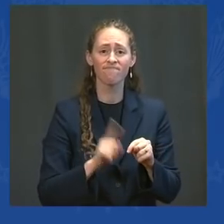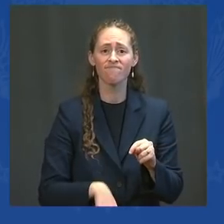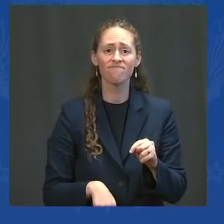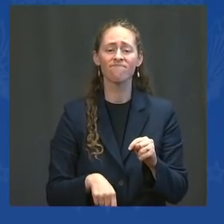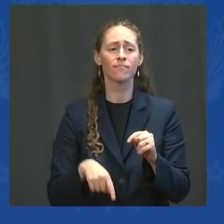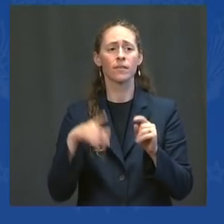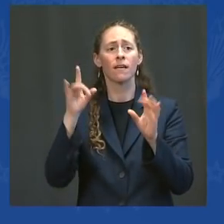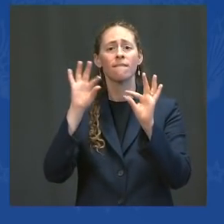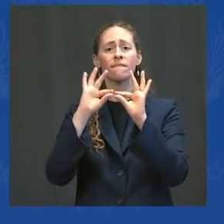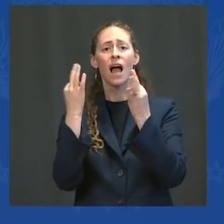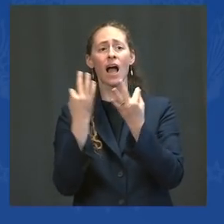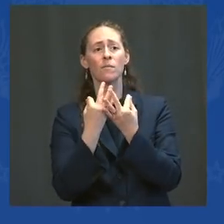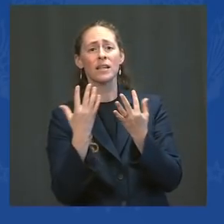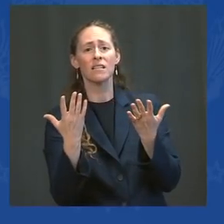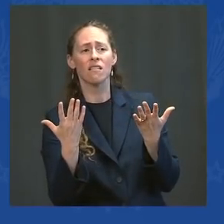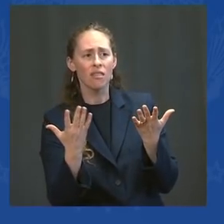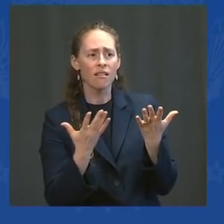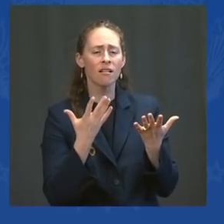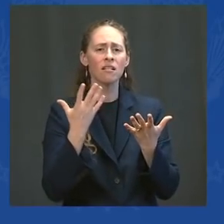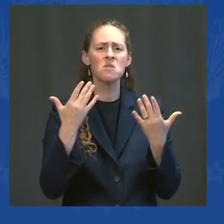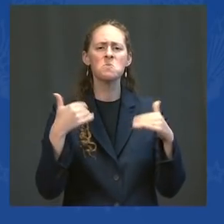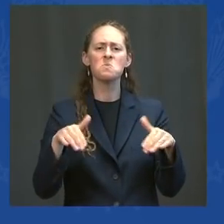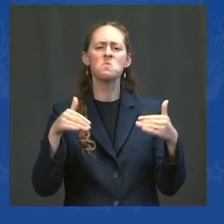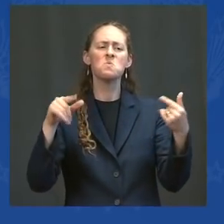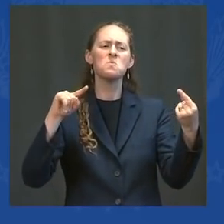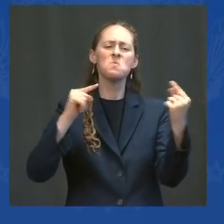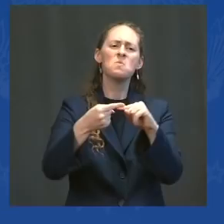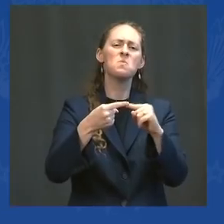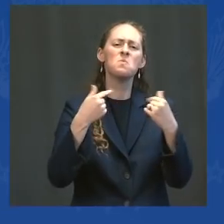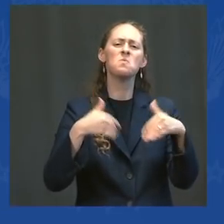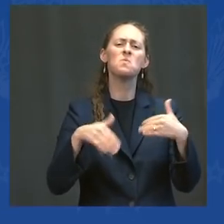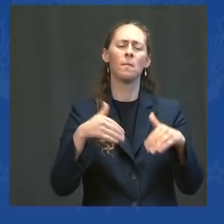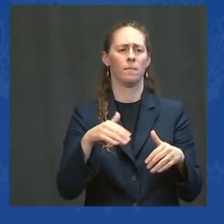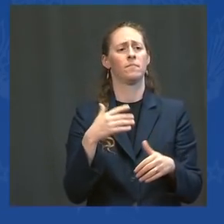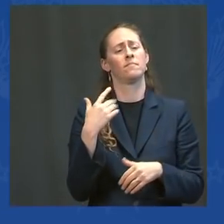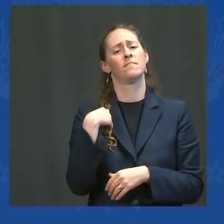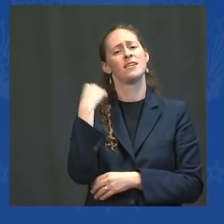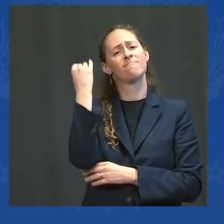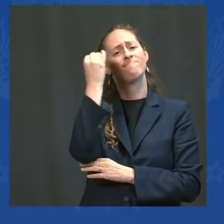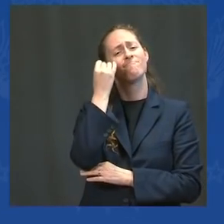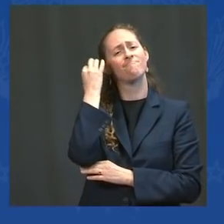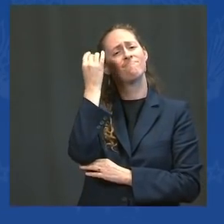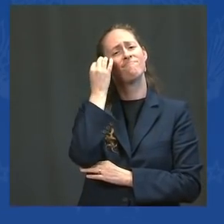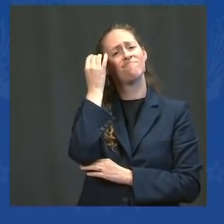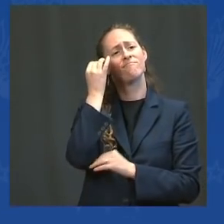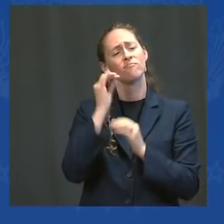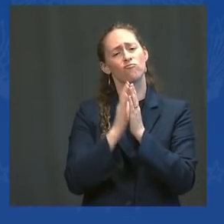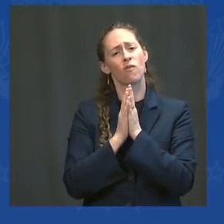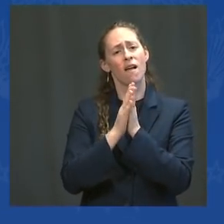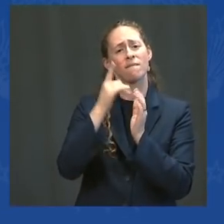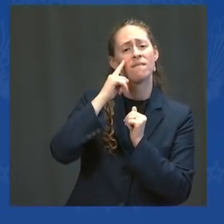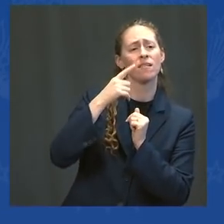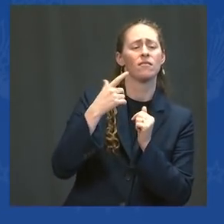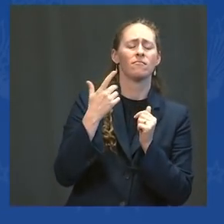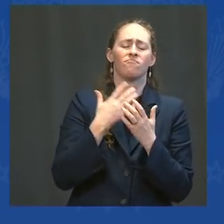but it is my prayer that their sacrifice will serve as a constant reminder of the work